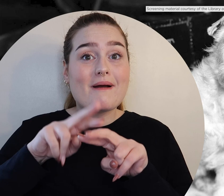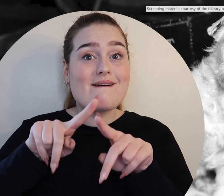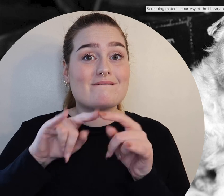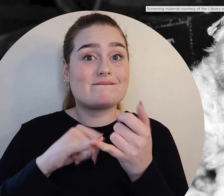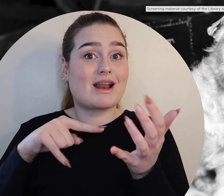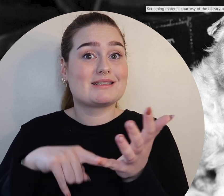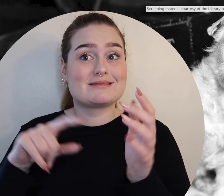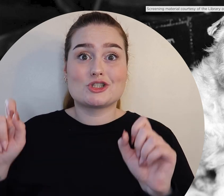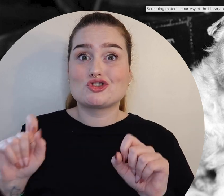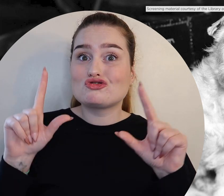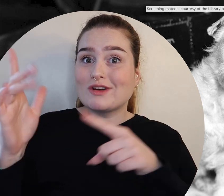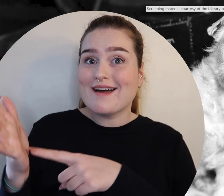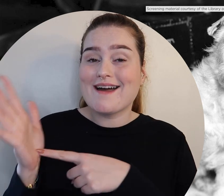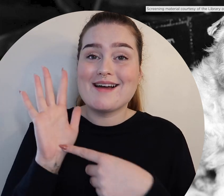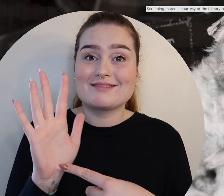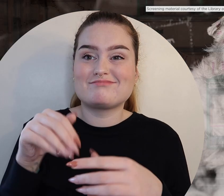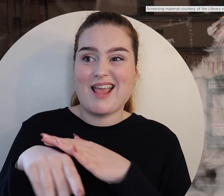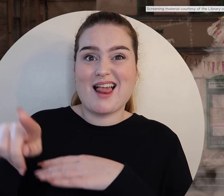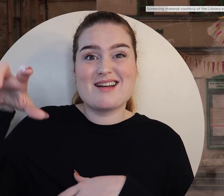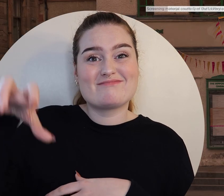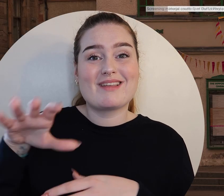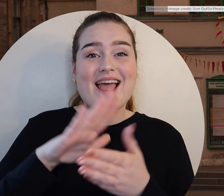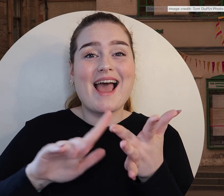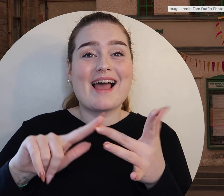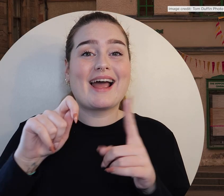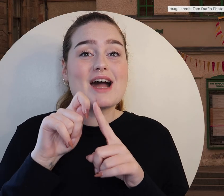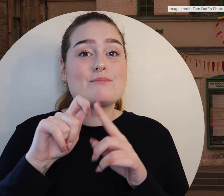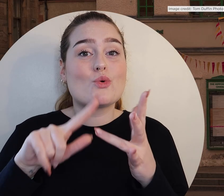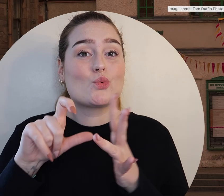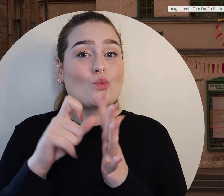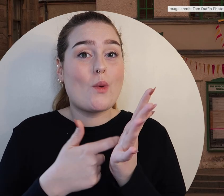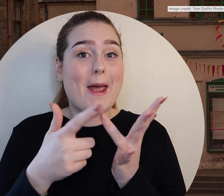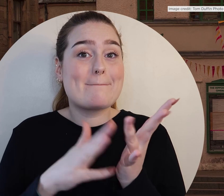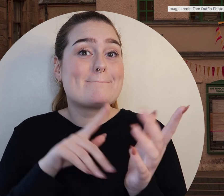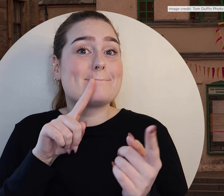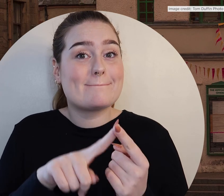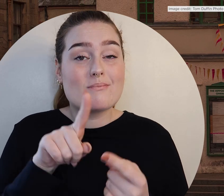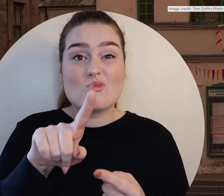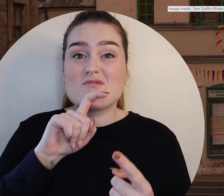When you come to a HippFest screening at the Hippodrome, you will be greeted by